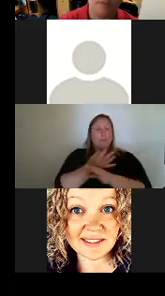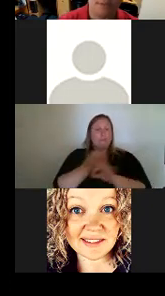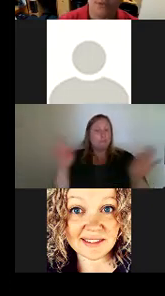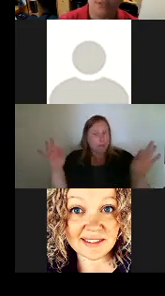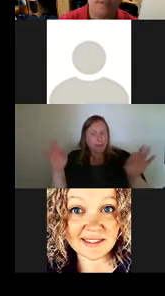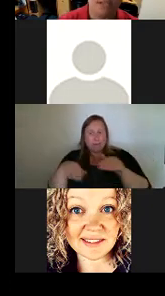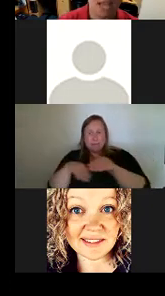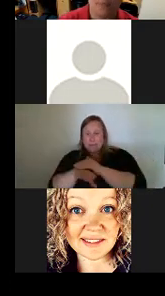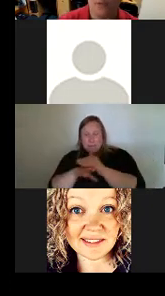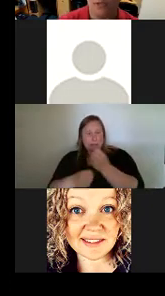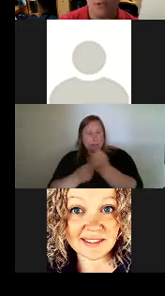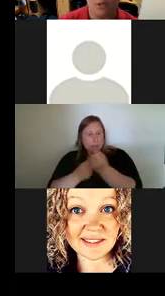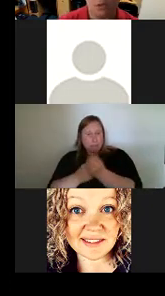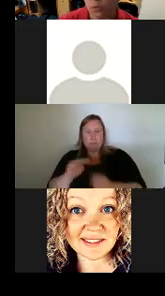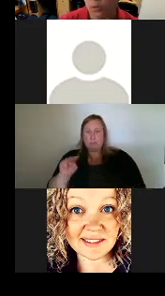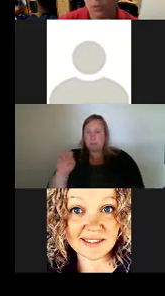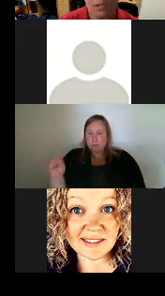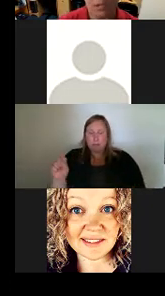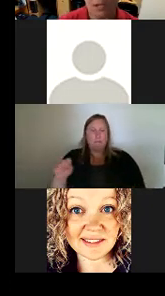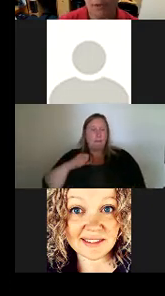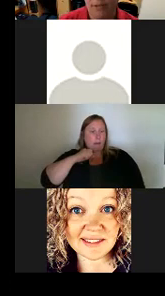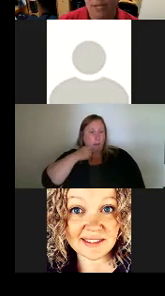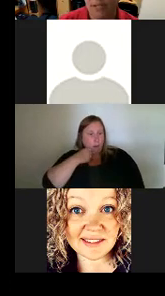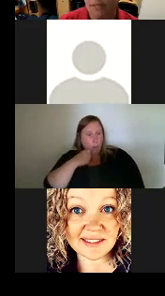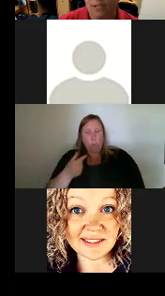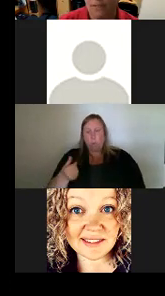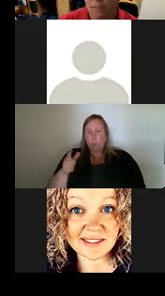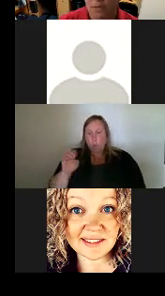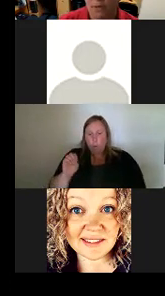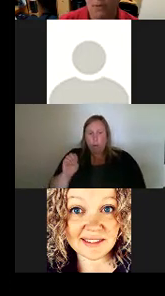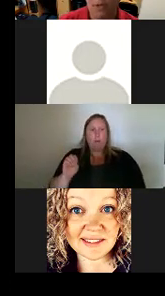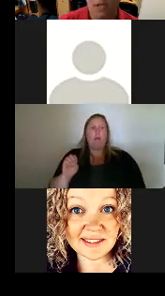MICROSOFT, APPLE, GOOGLE, FREEDOM SCIENTIFIC.